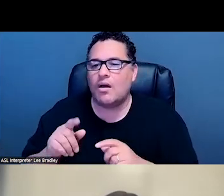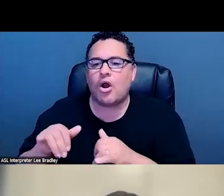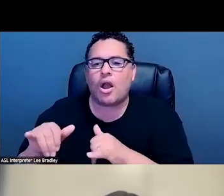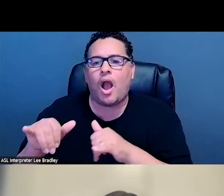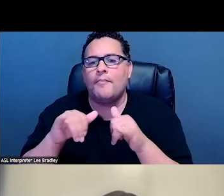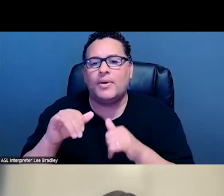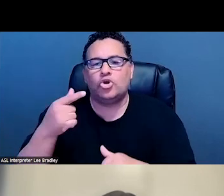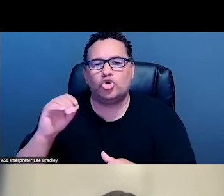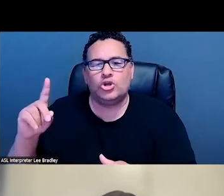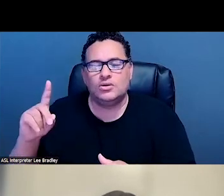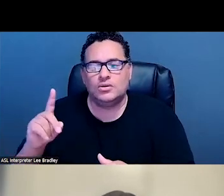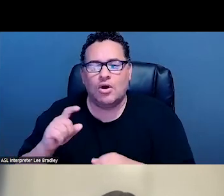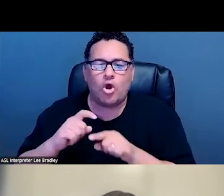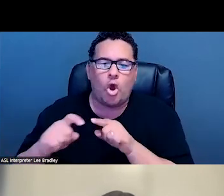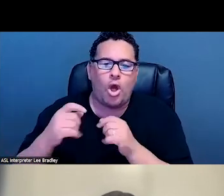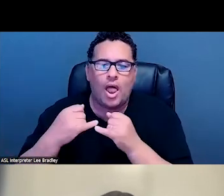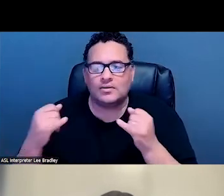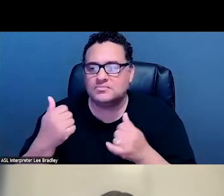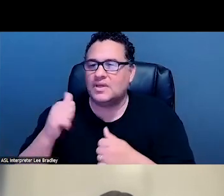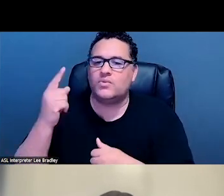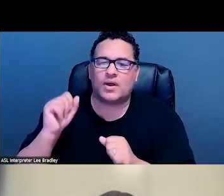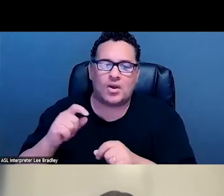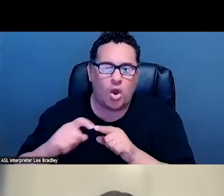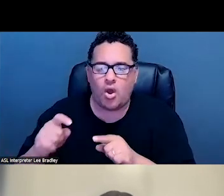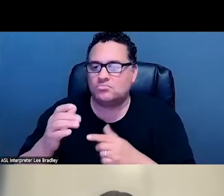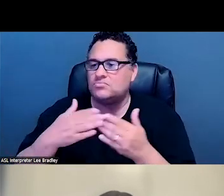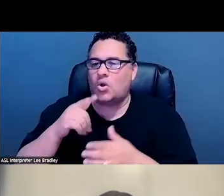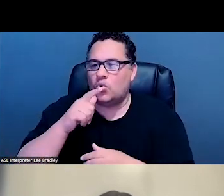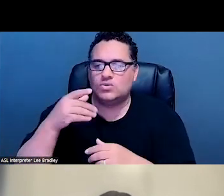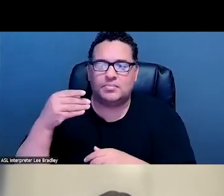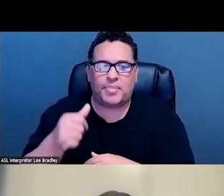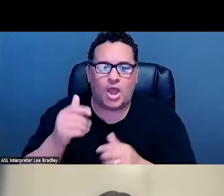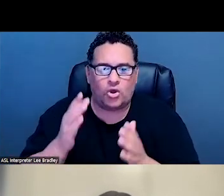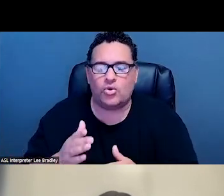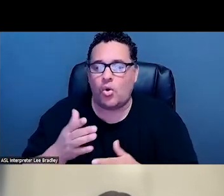LINE THAT ANYBODY CAN CALL, REGARDLESS OF WHO THE PAYER IS, OR, MOBILE CRISIS TEAM THAT RESPONDS,